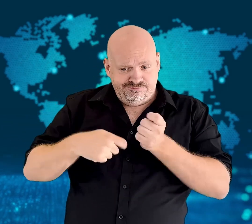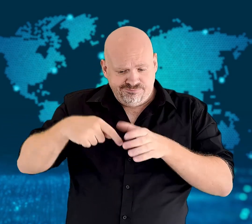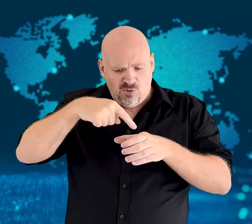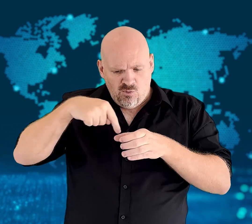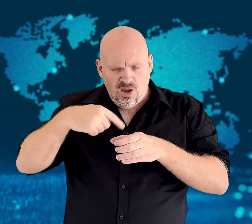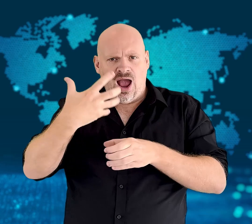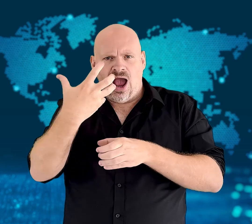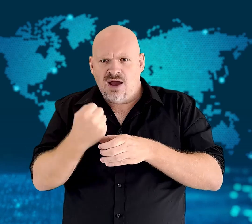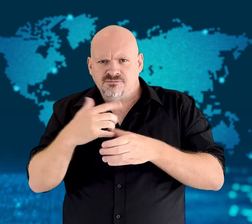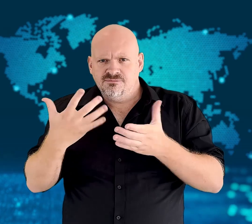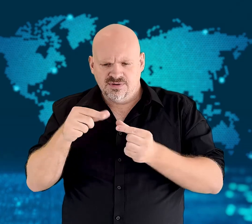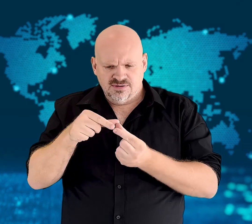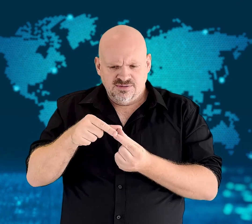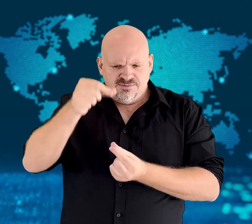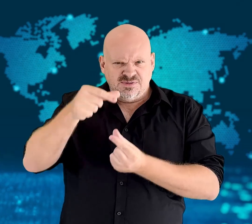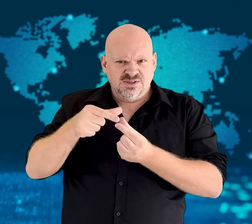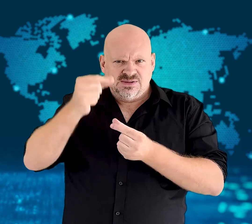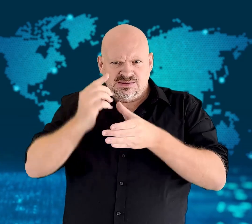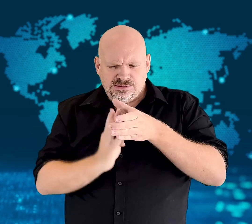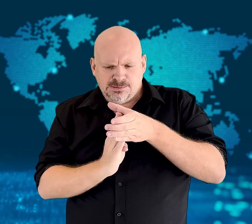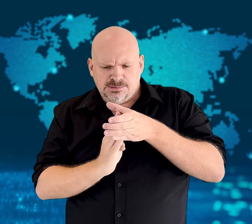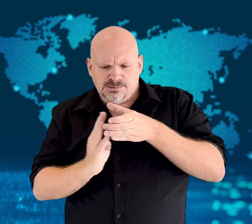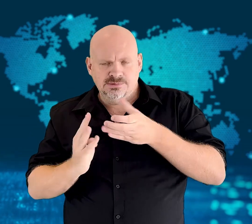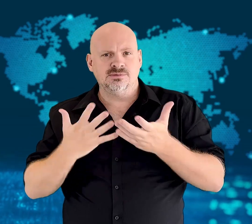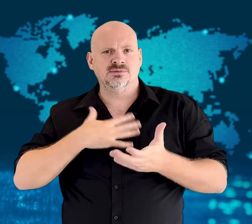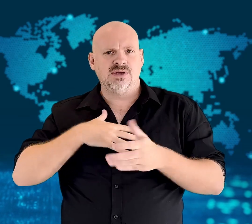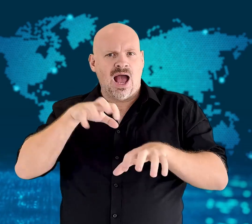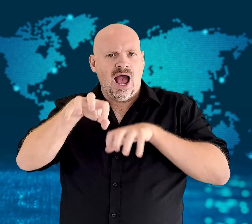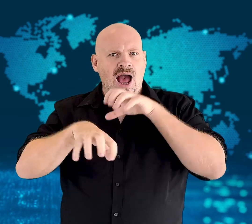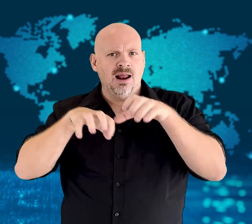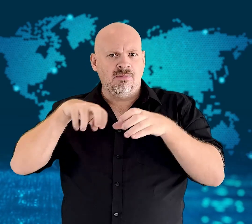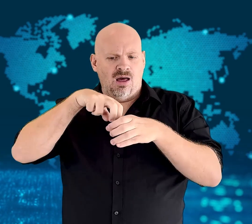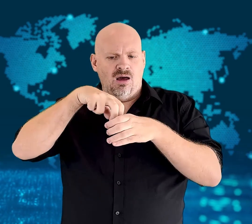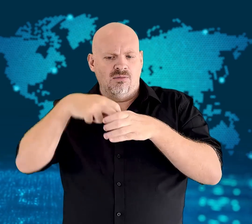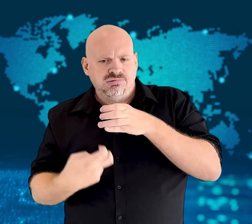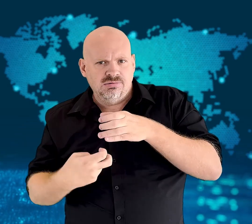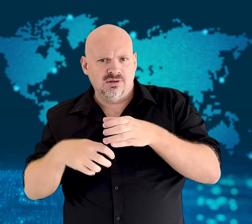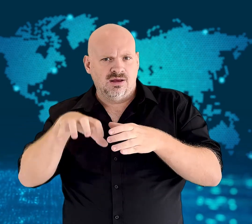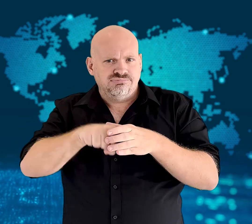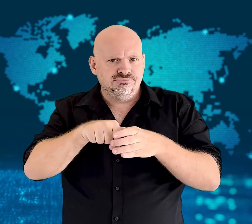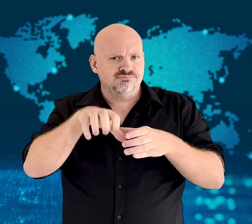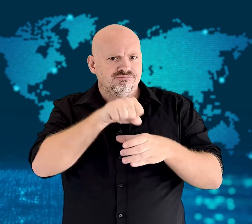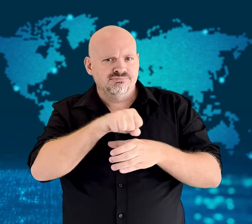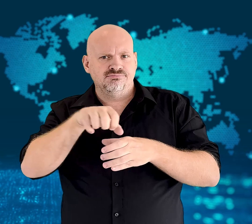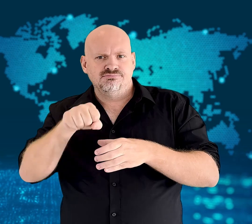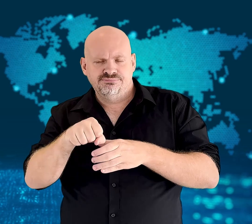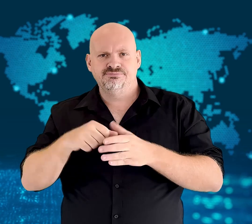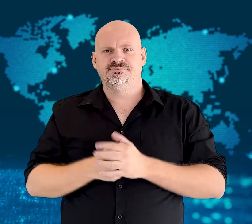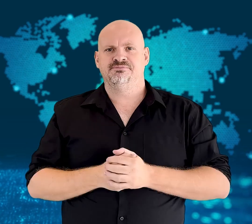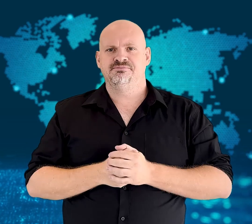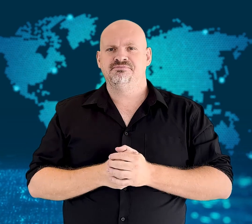The 50-plus holes he dug in the huts he built were around 3 meters deep.